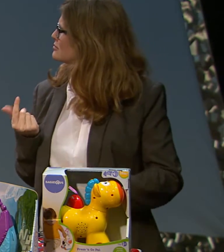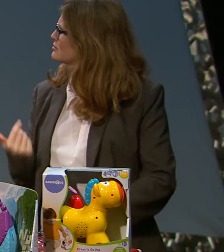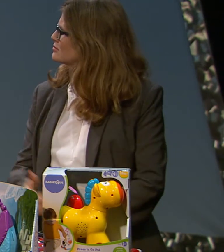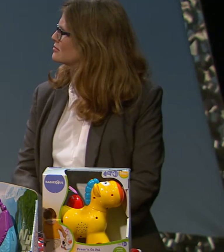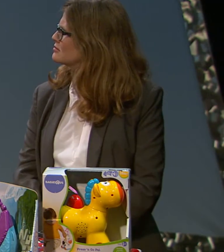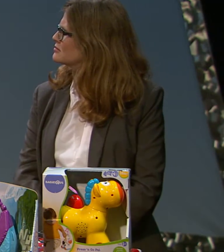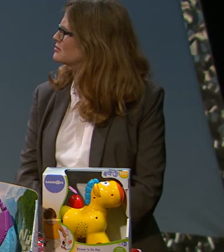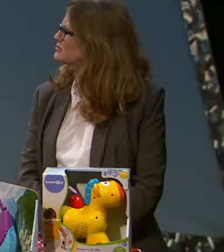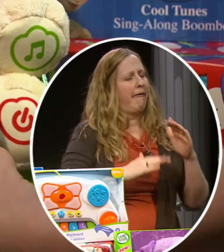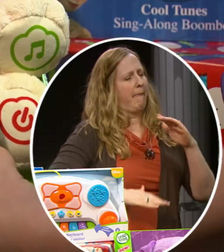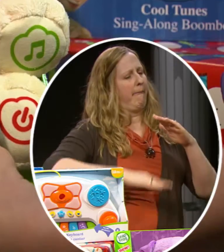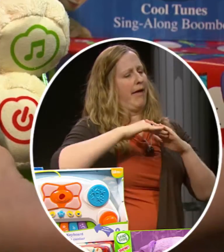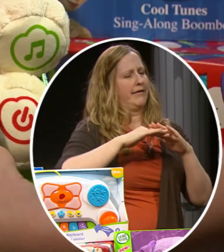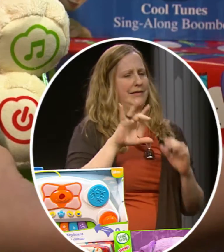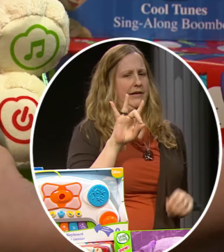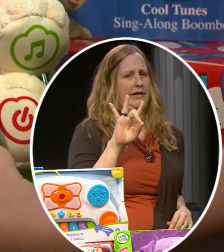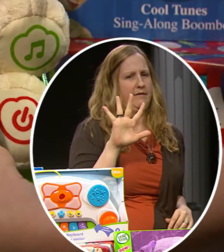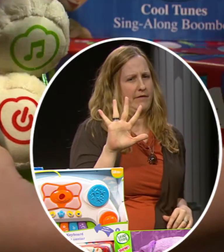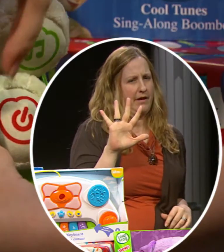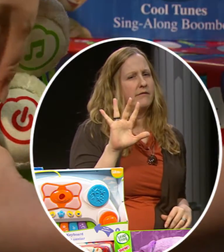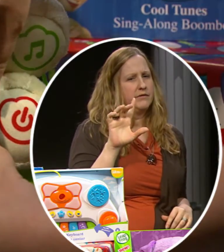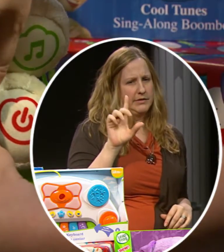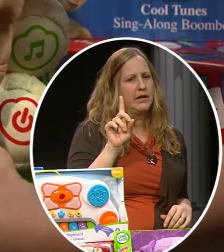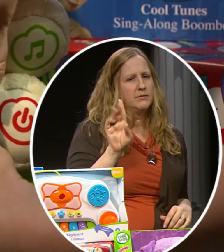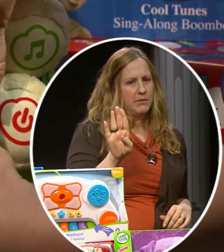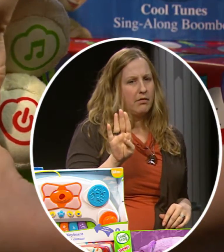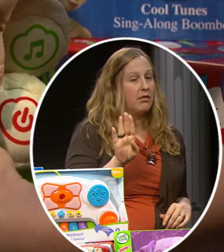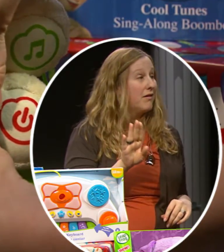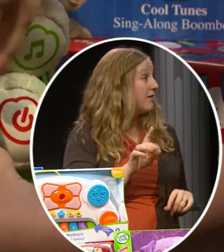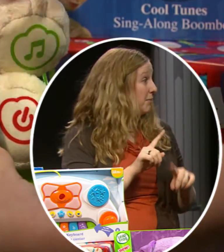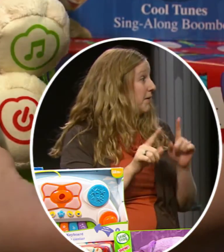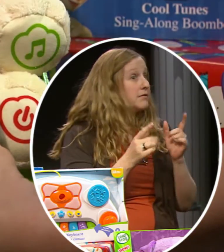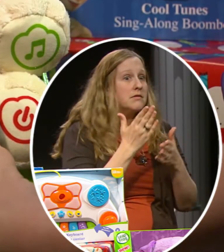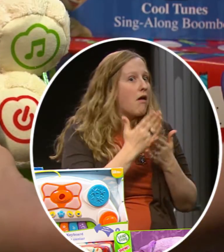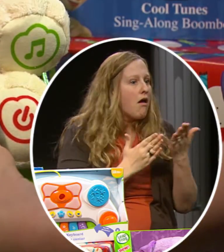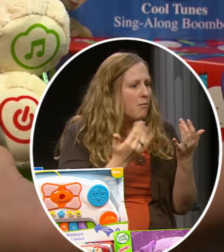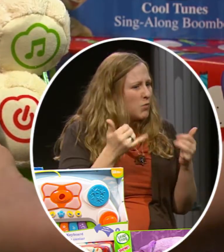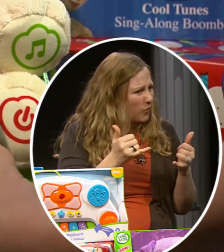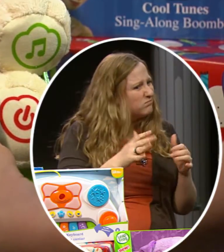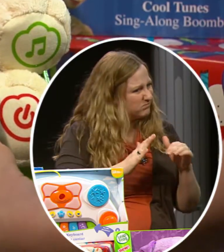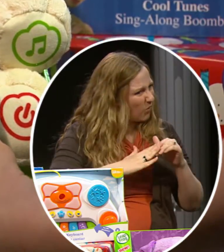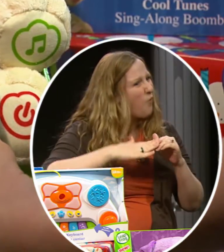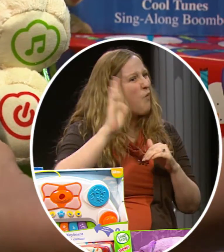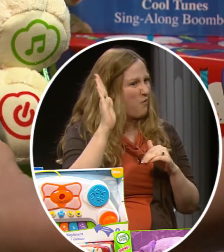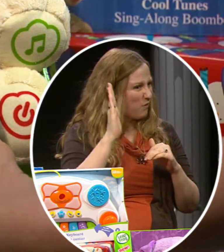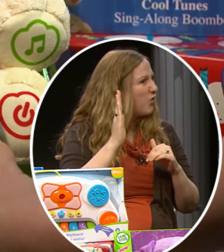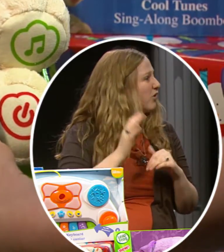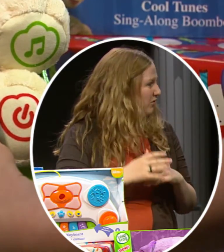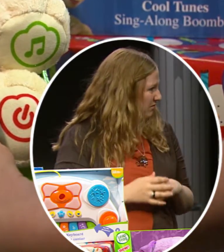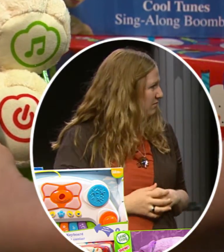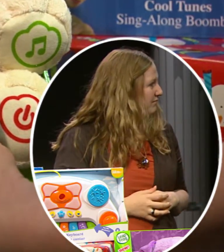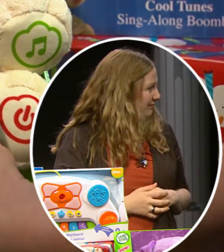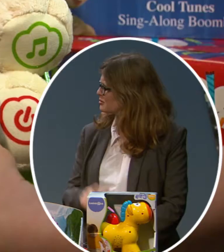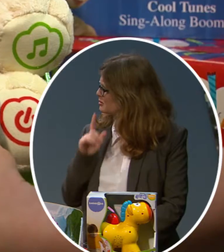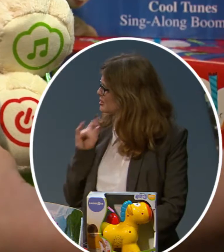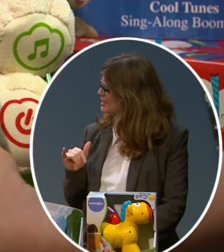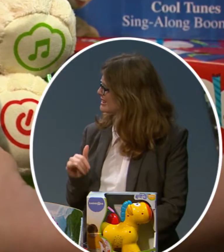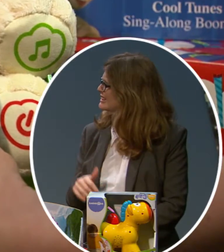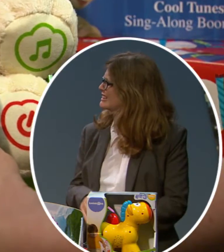We really recommend a max rating of 85 decibels. But we’re finding that a lot of toys are still going over that. Really?